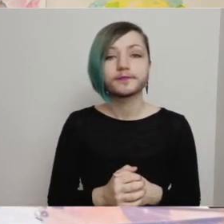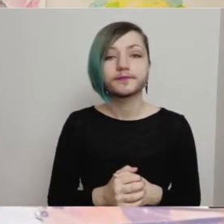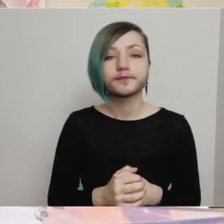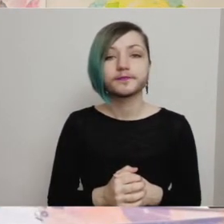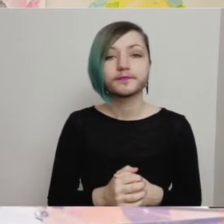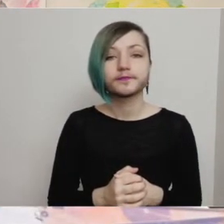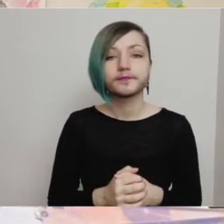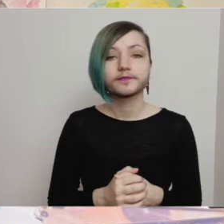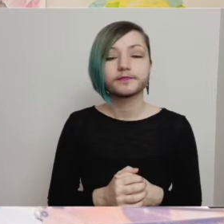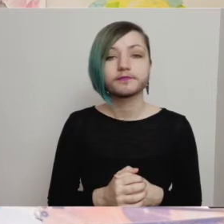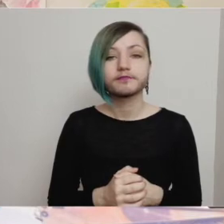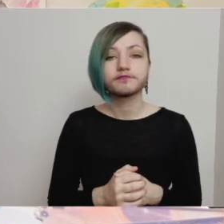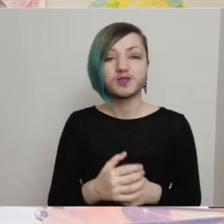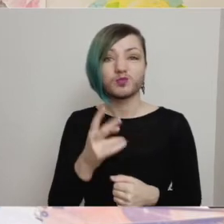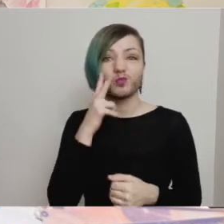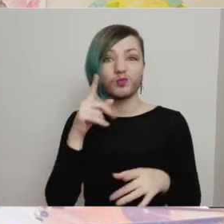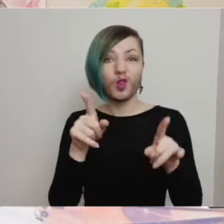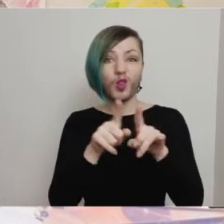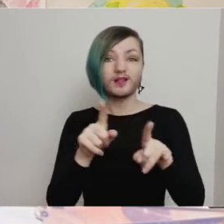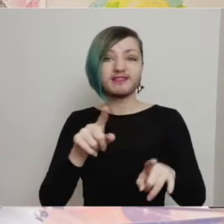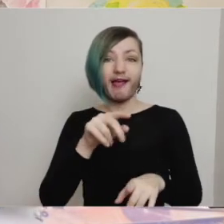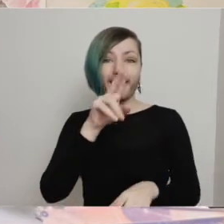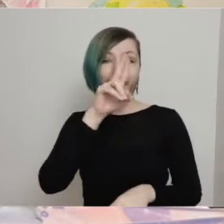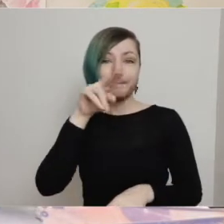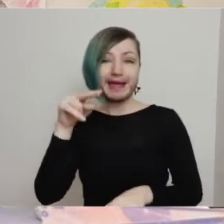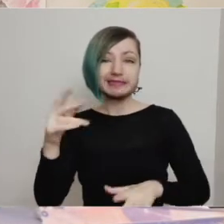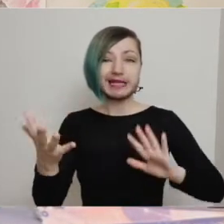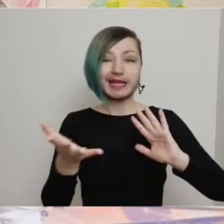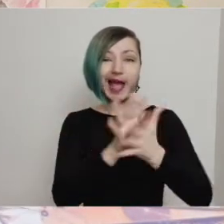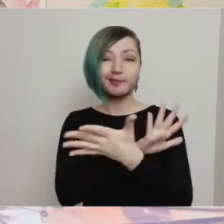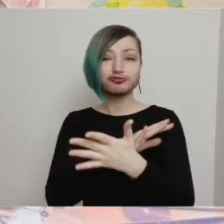which already looks like an abstract painting so I think we can make quite a quick painting